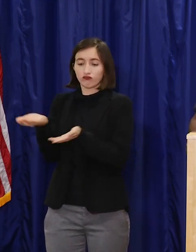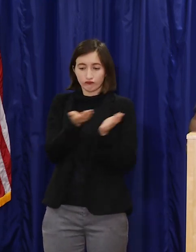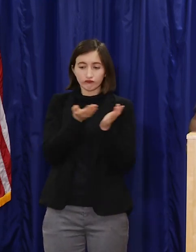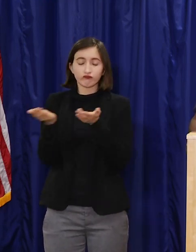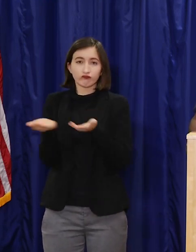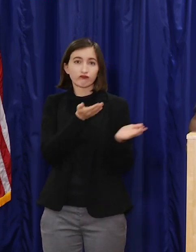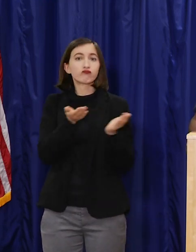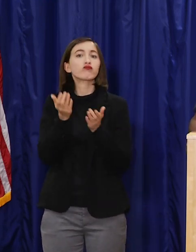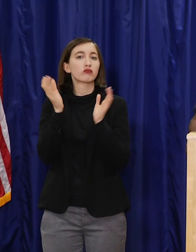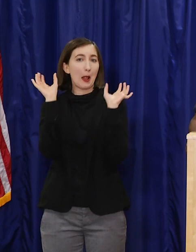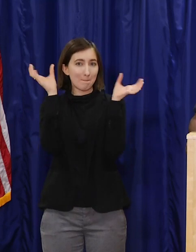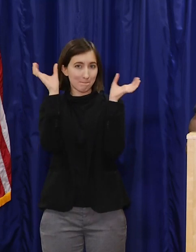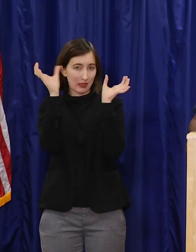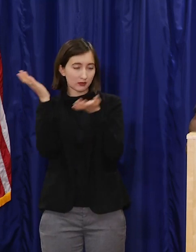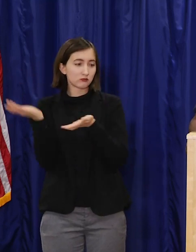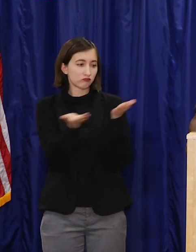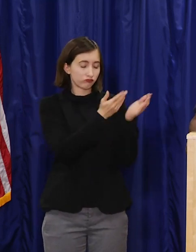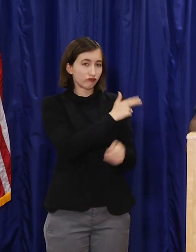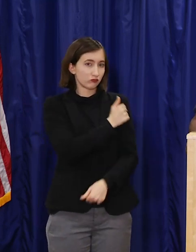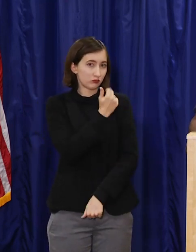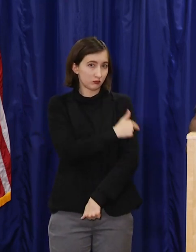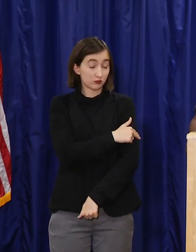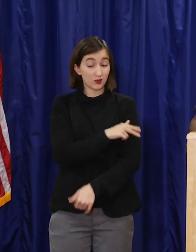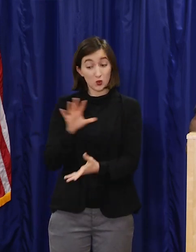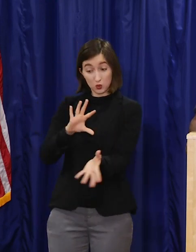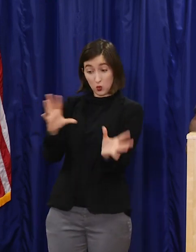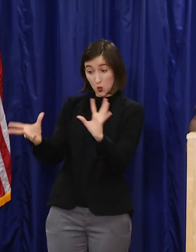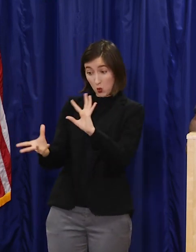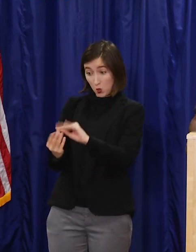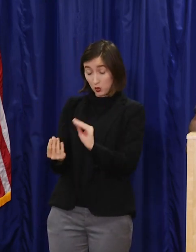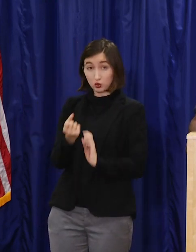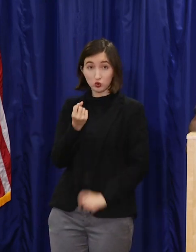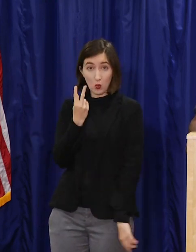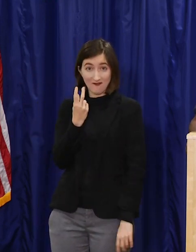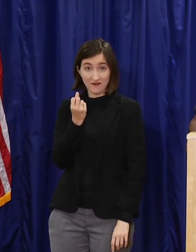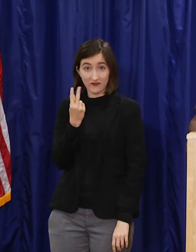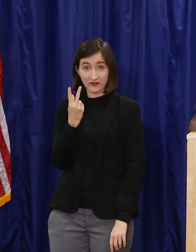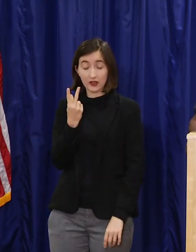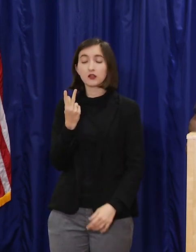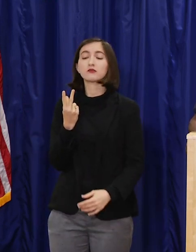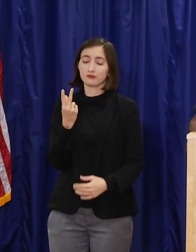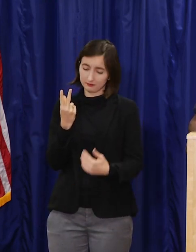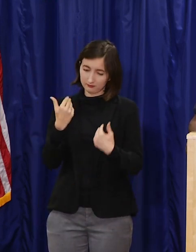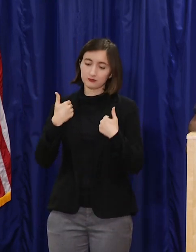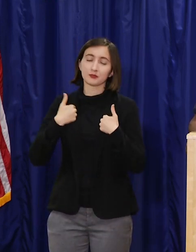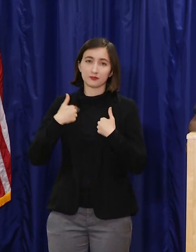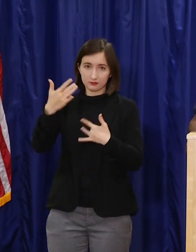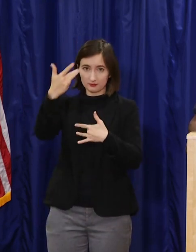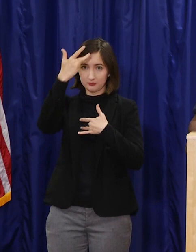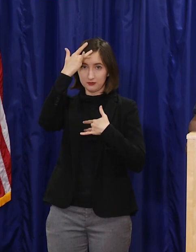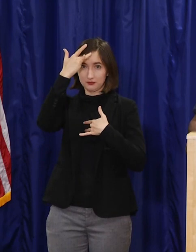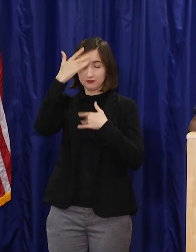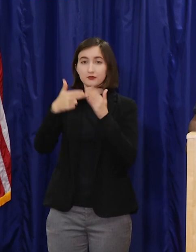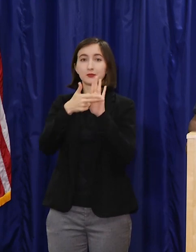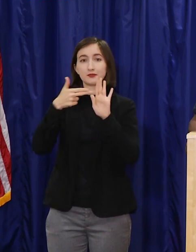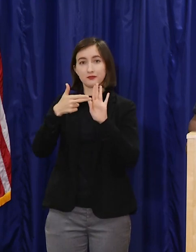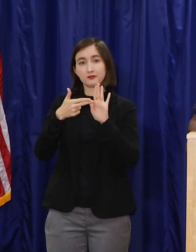12 MONTH PAYMENT PLANS, 9 PLAYERS REPRESENTED BY KLUTCH SPORTS WILL HAVE RECEIVED MORE 9 PLAYERS REPRESENTED BY KLUTCH SPORTS WILL HAVE RECEIVED MORE THAN 90% OF THEIR SALARIES LIFE SPORTS WILL HAVE RECEIVED MORE THAN 90% OF THEIR SALARIES LIFE FIRST, INCLUDING MARIE LYLES